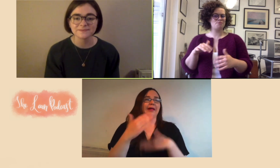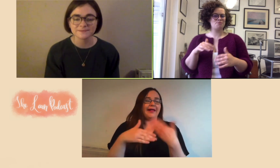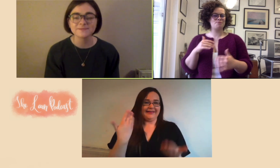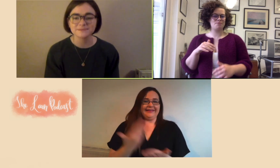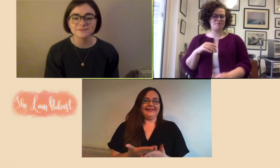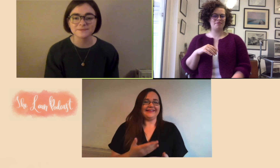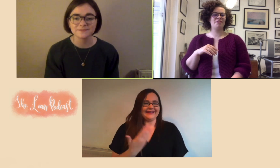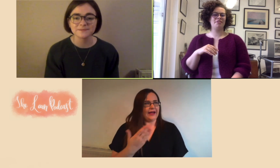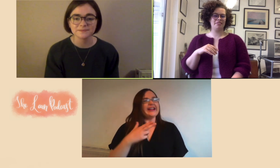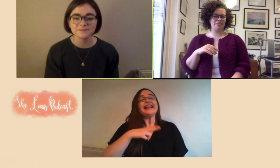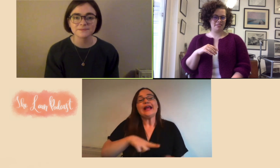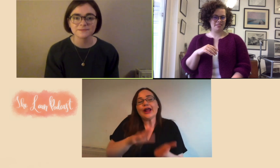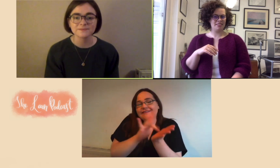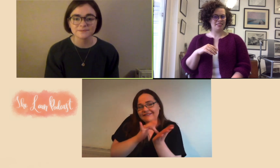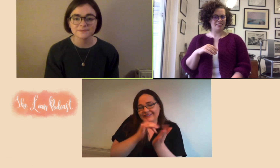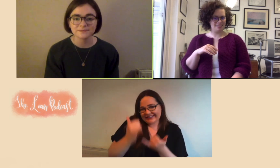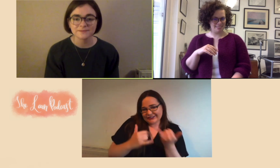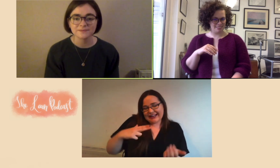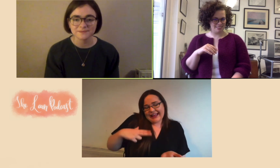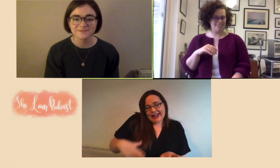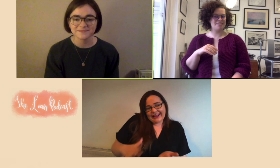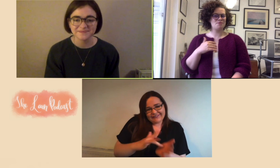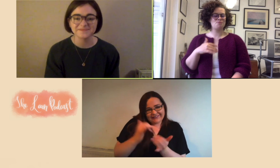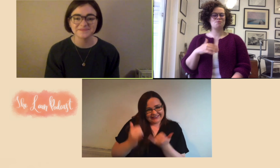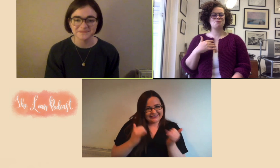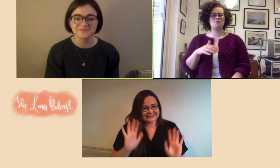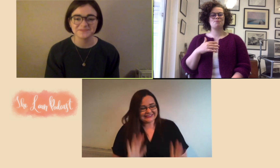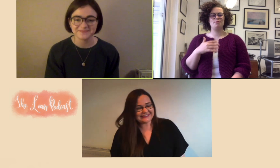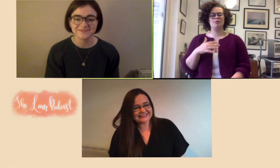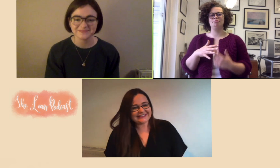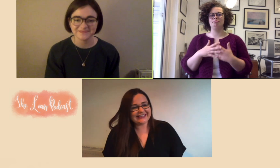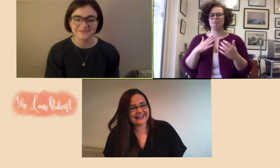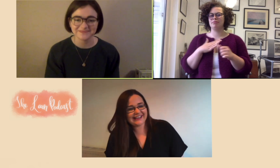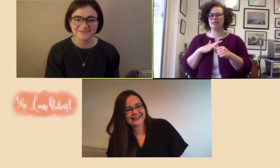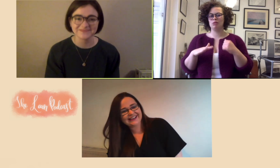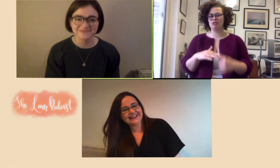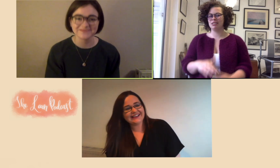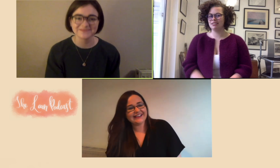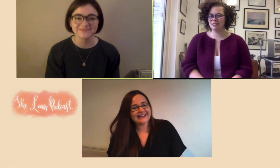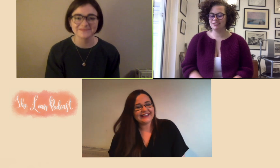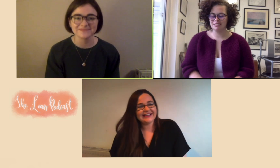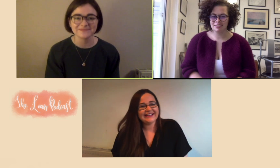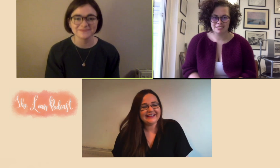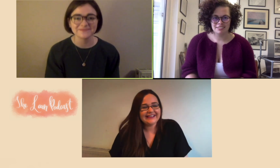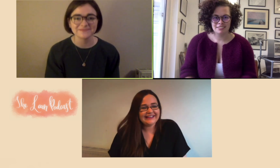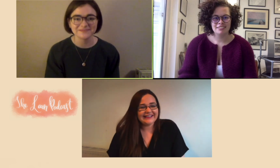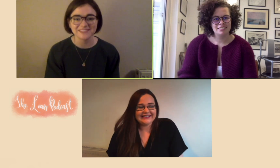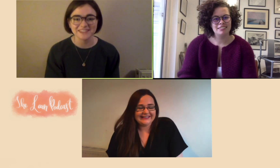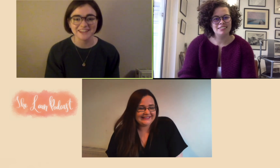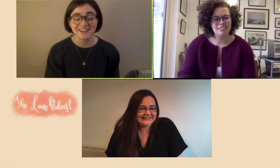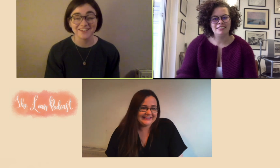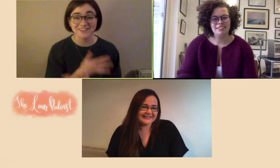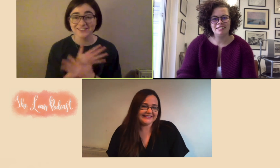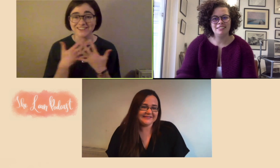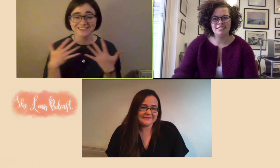And so open till now. Yeah, nearly 15 years overall. Oh my God, you've got such a wealth of experience.